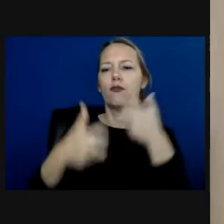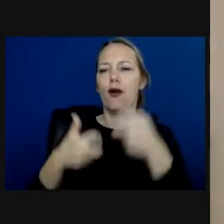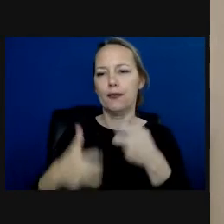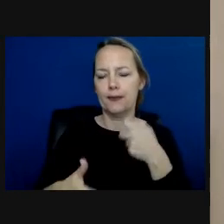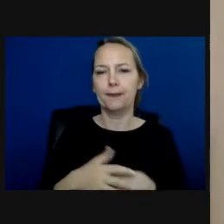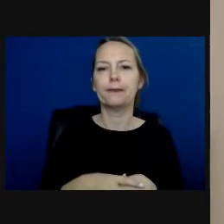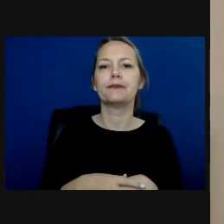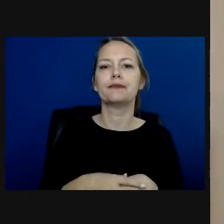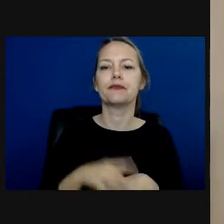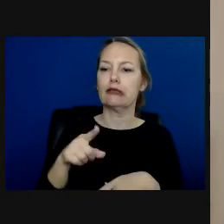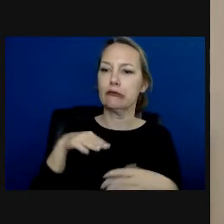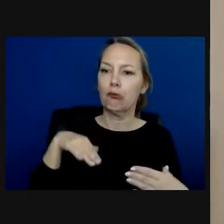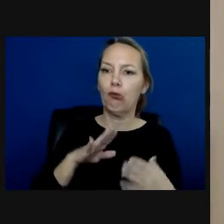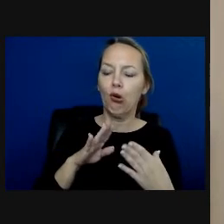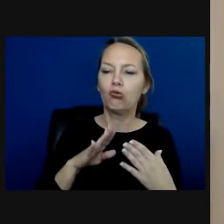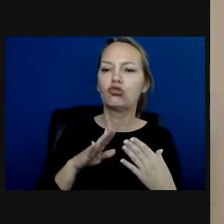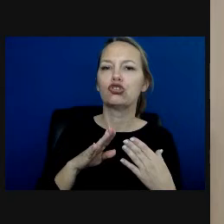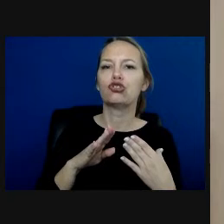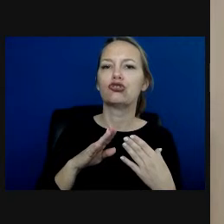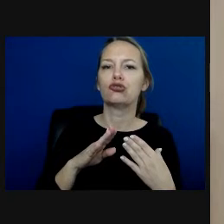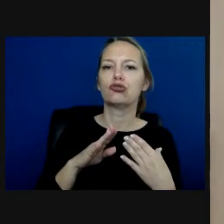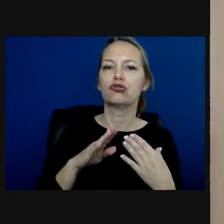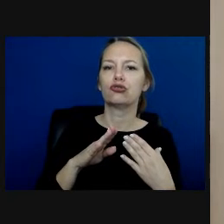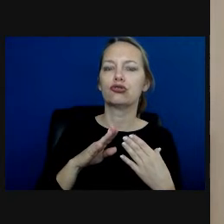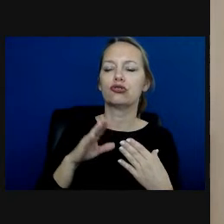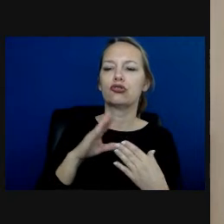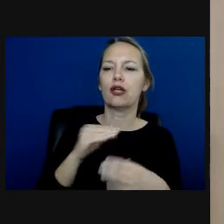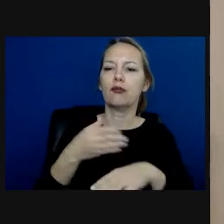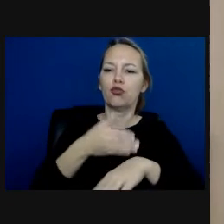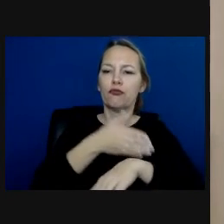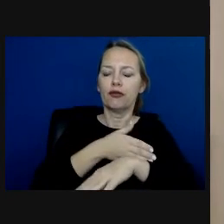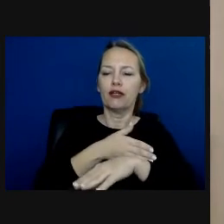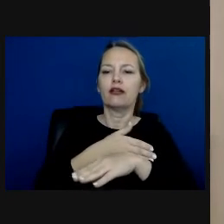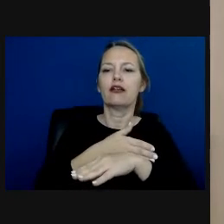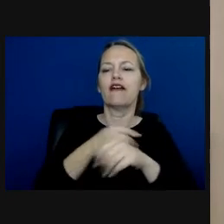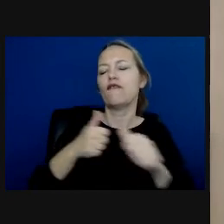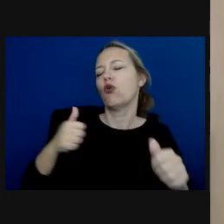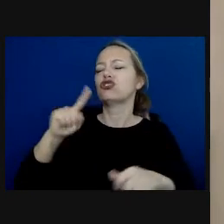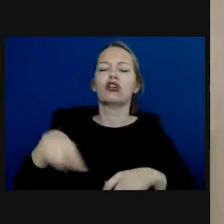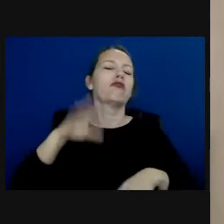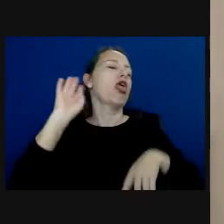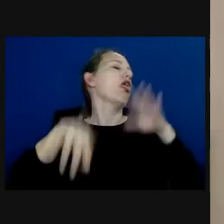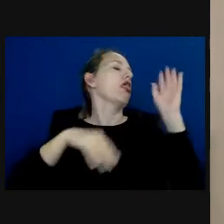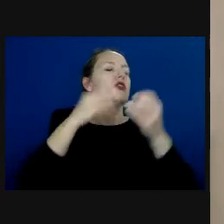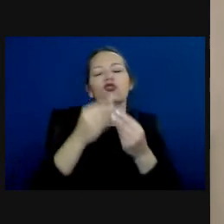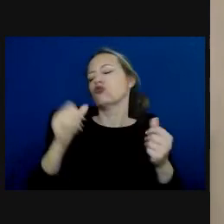This approach to systems thinking and improvement avoids throwing random solutions at a problem hoping something will work.